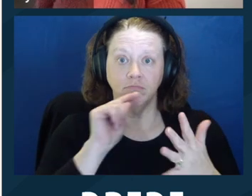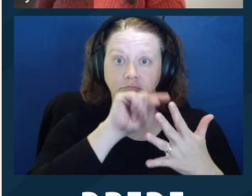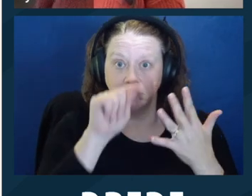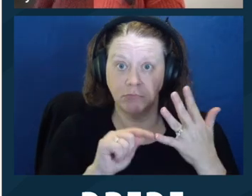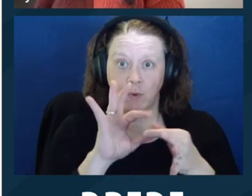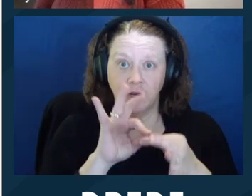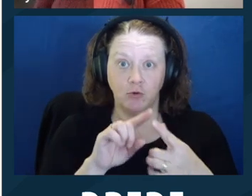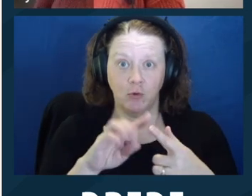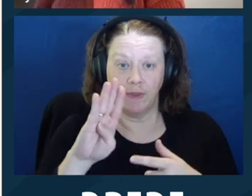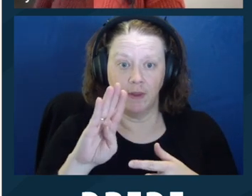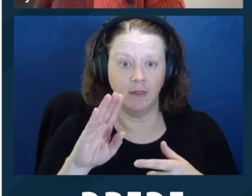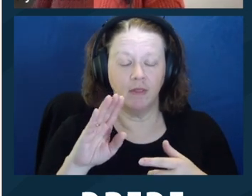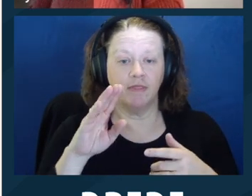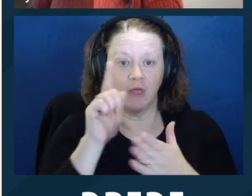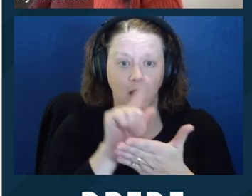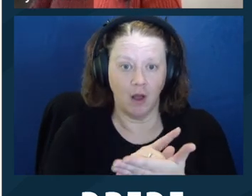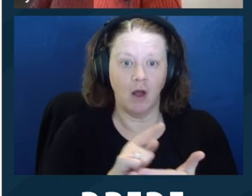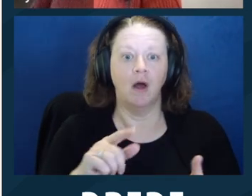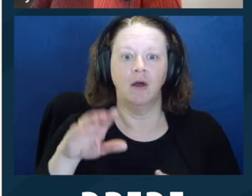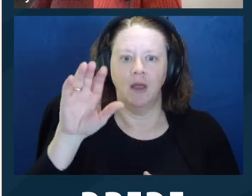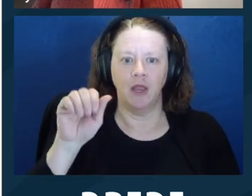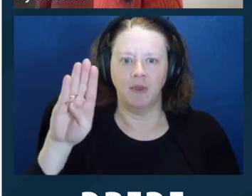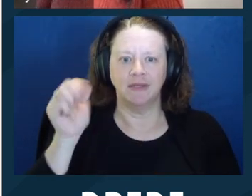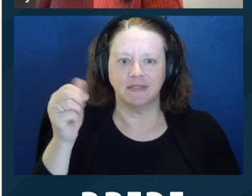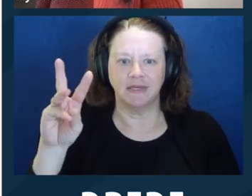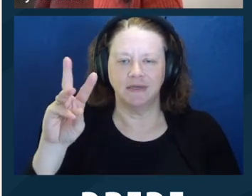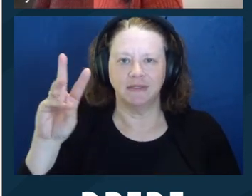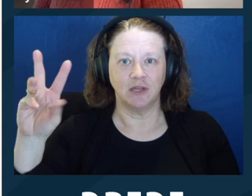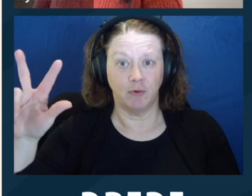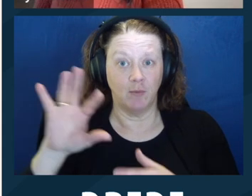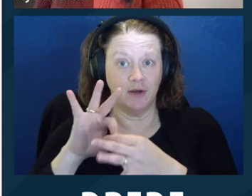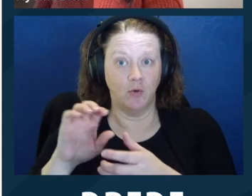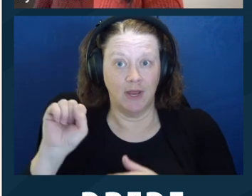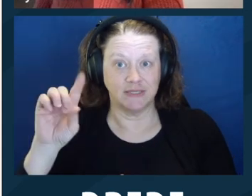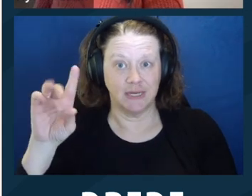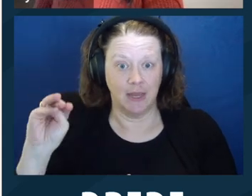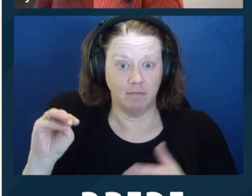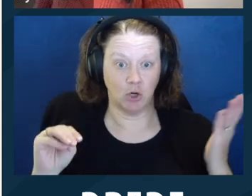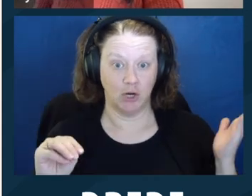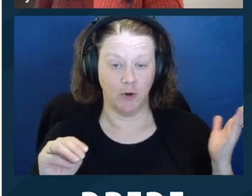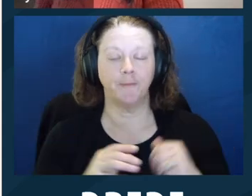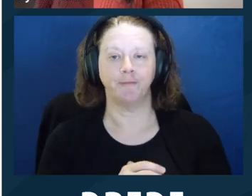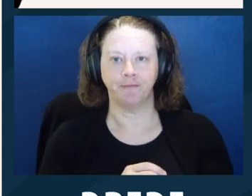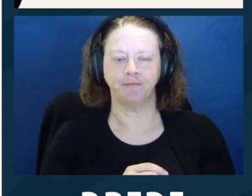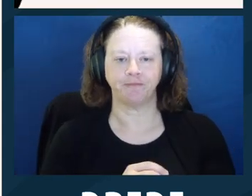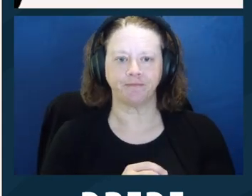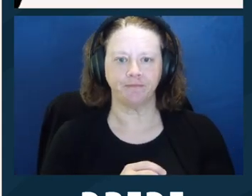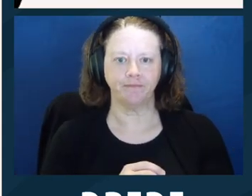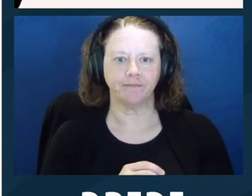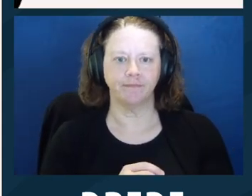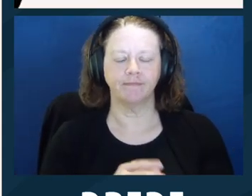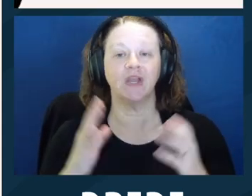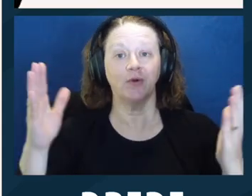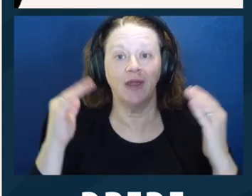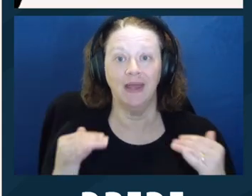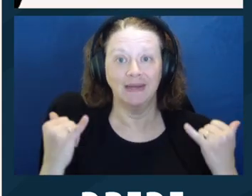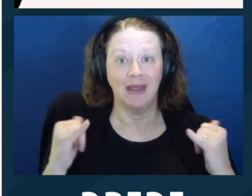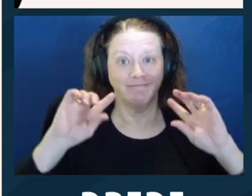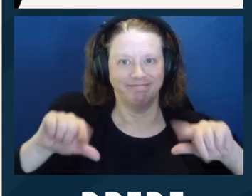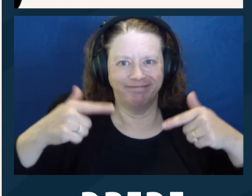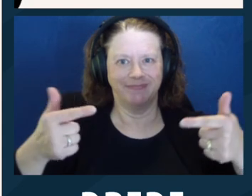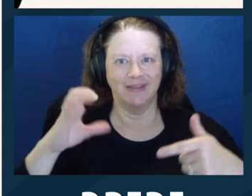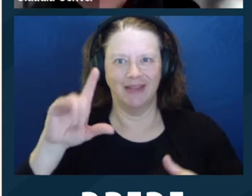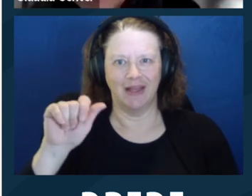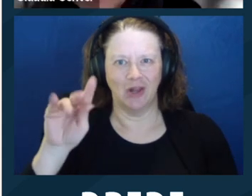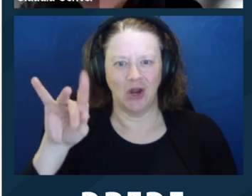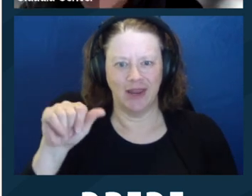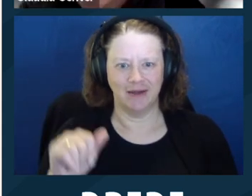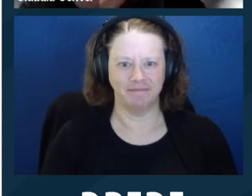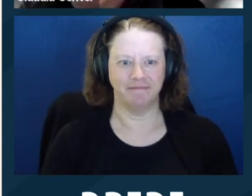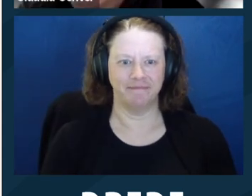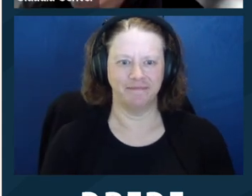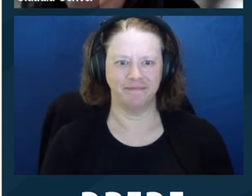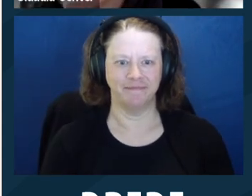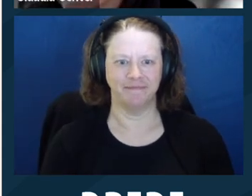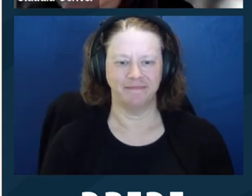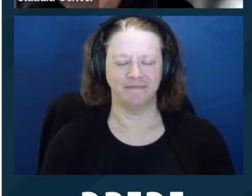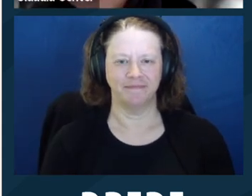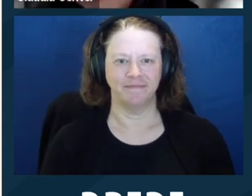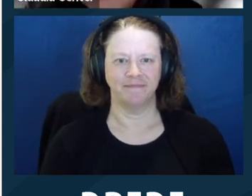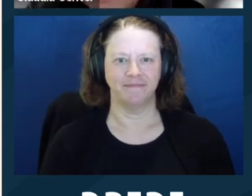Okay. Now I'm turning it over to Claudia. >> CLAUDIA CENTER: Thank you, Ayesha. I'll